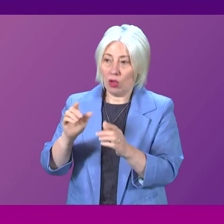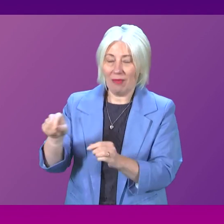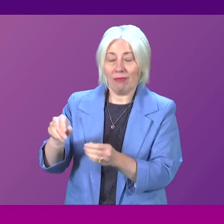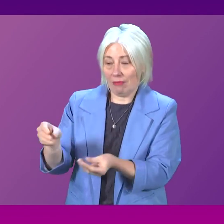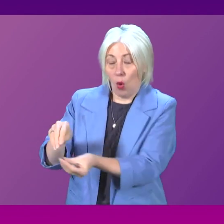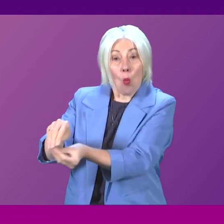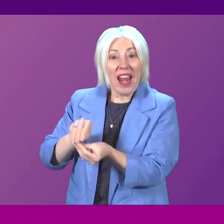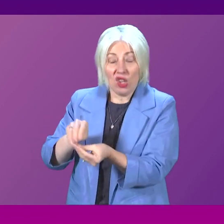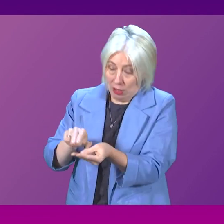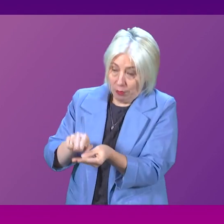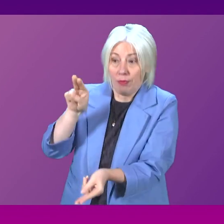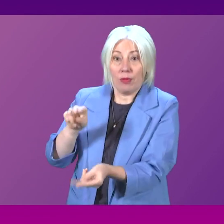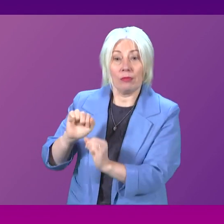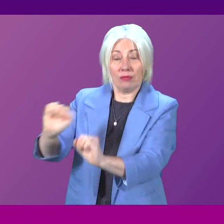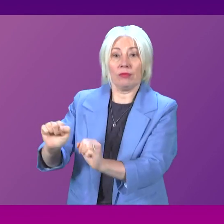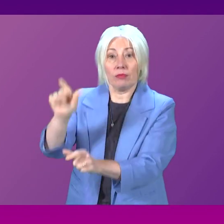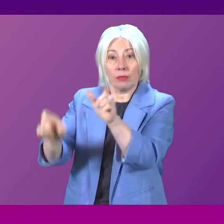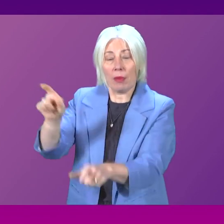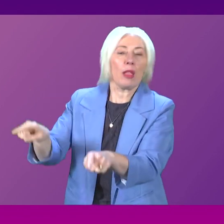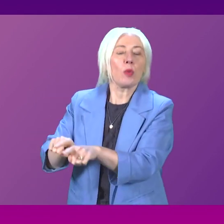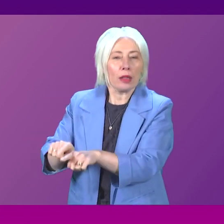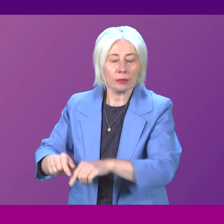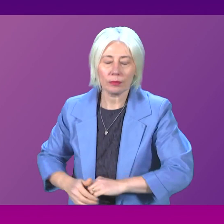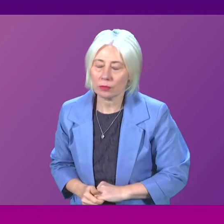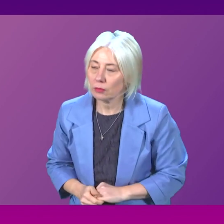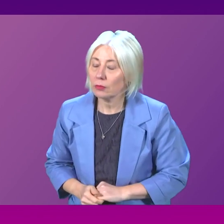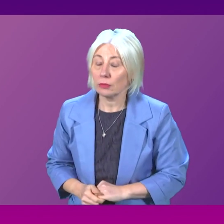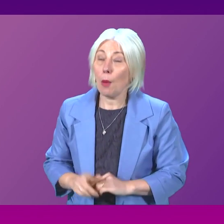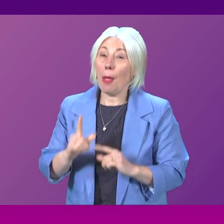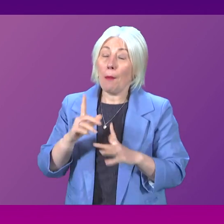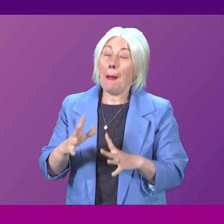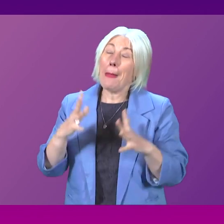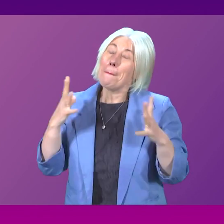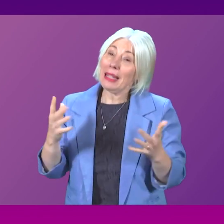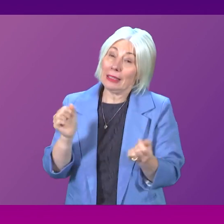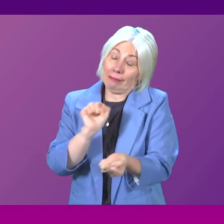of the people who work in it. Of course, one of the biggest constraints that we have right now—one of the biggest